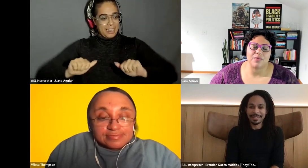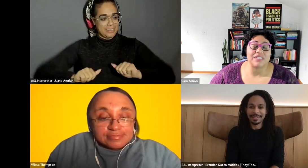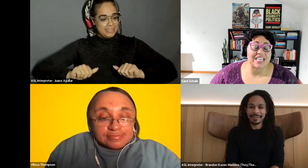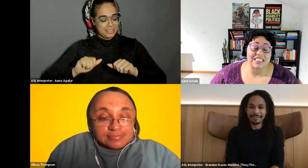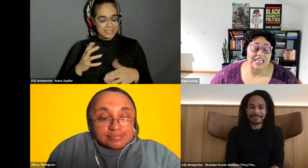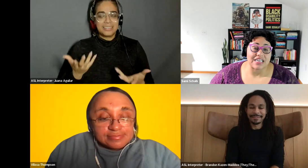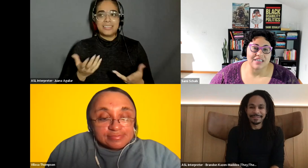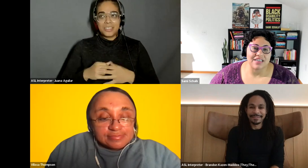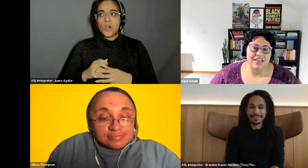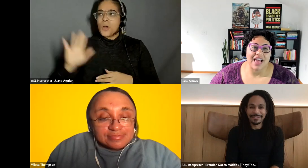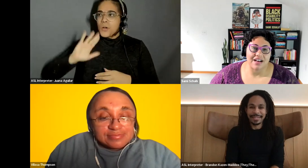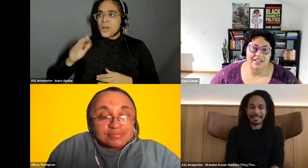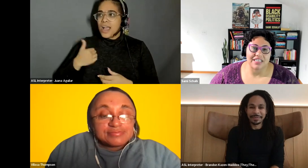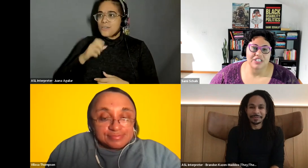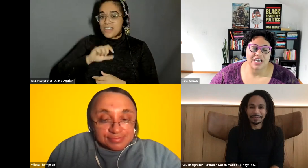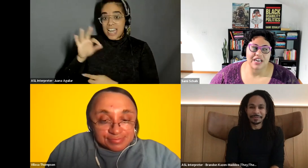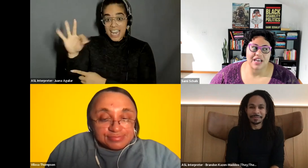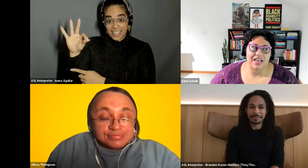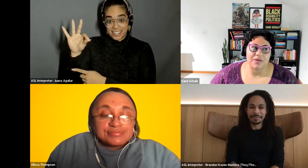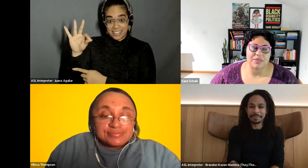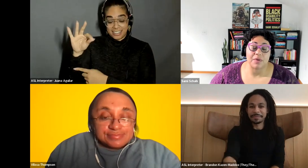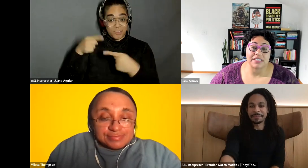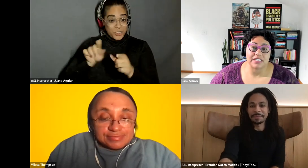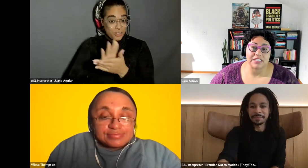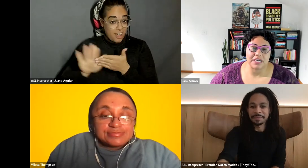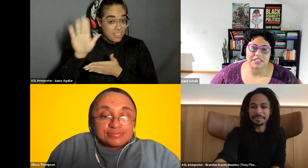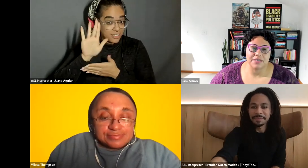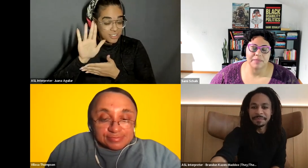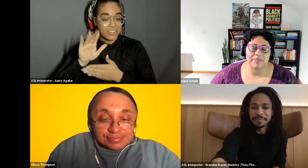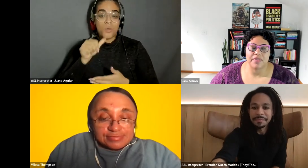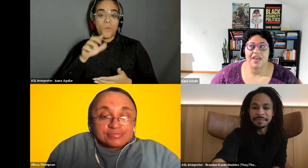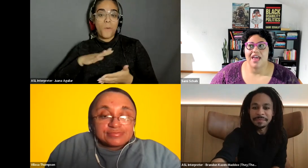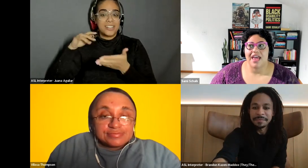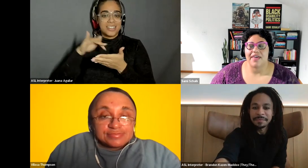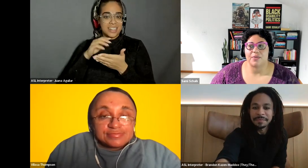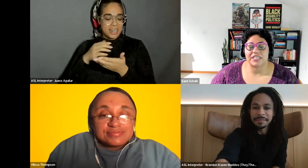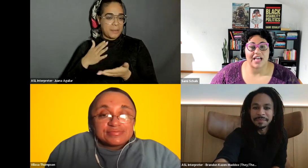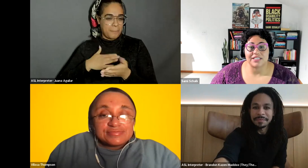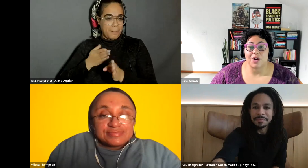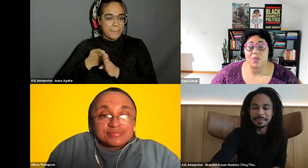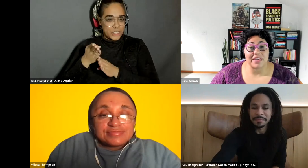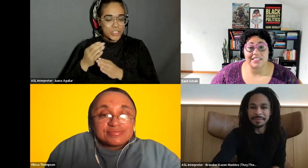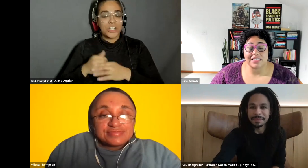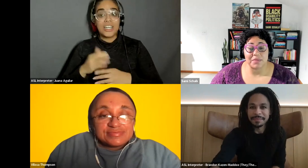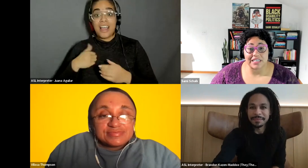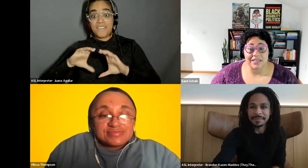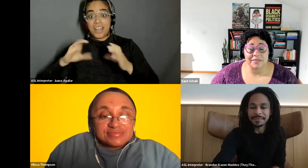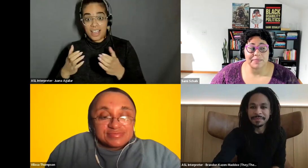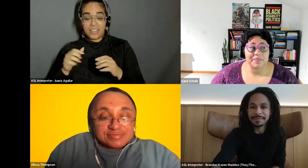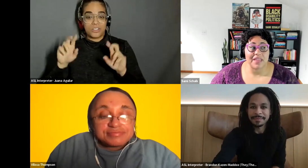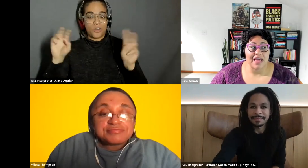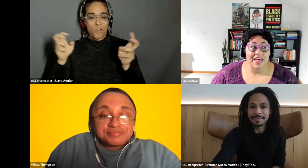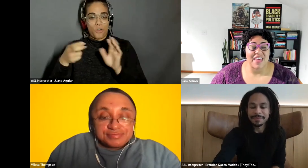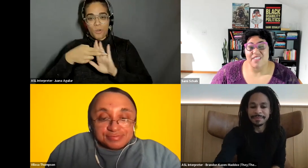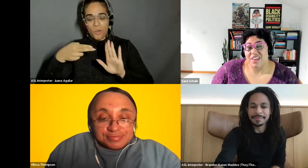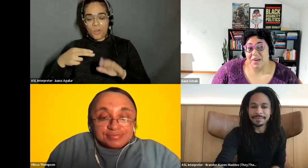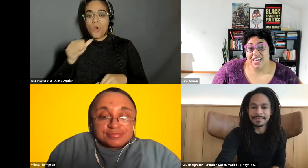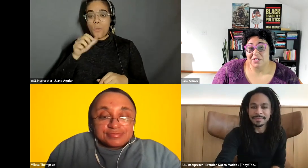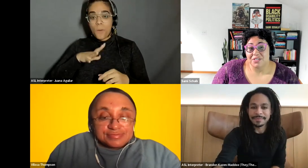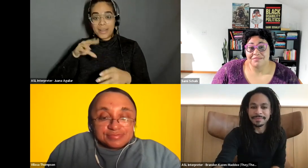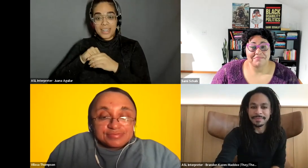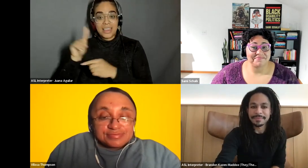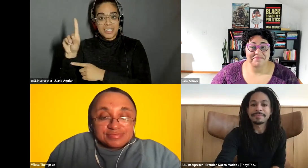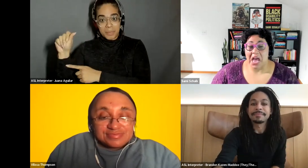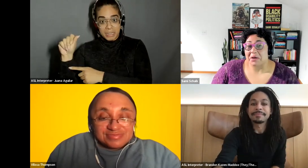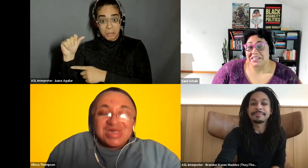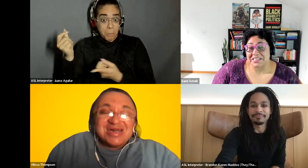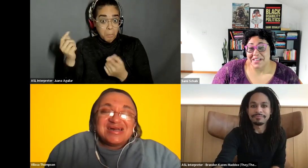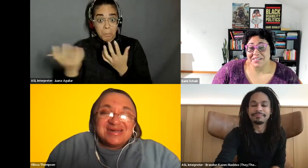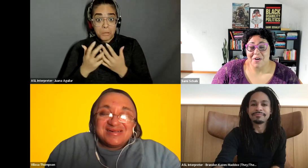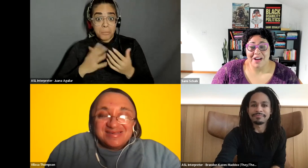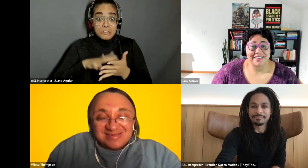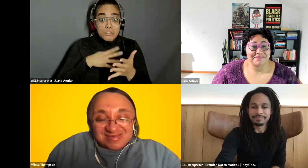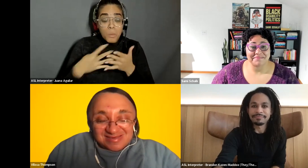Sami Schalk: was 19 at college, and I was a Women's Studies Major. and there was a class called Women and Disability that fit my schedule. counting as an elective credit.